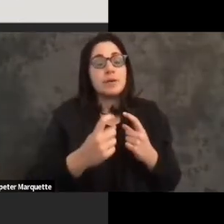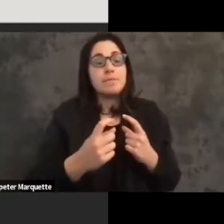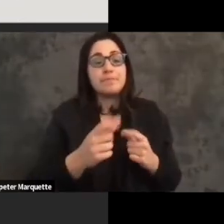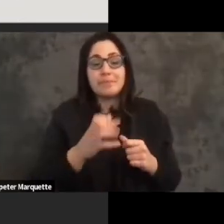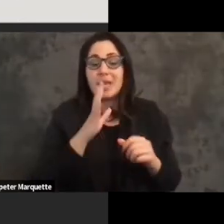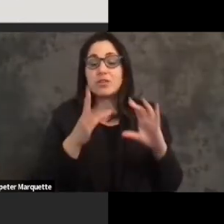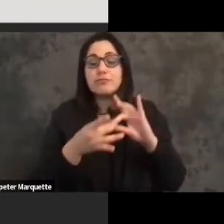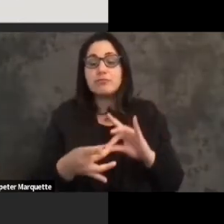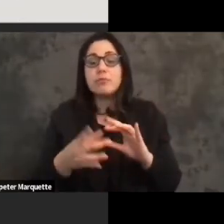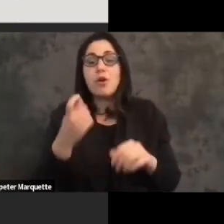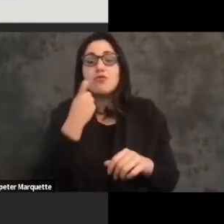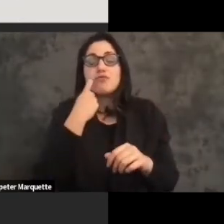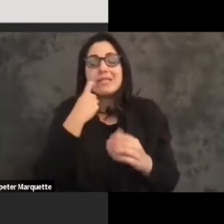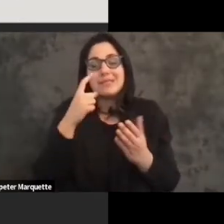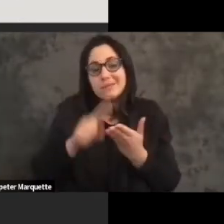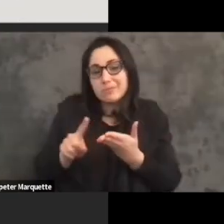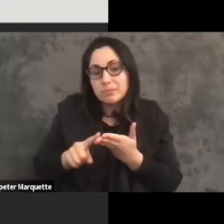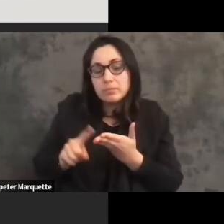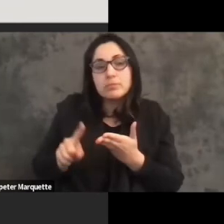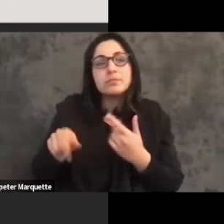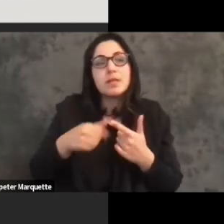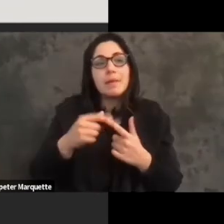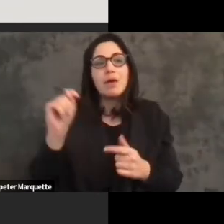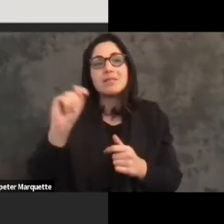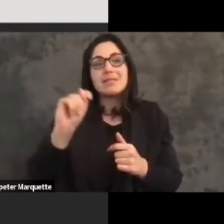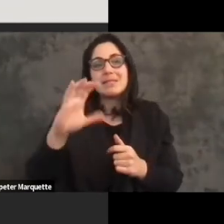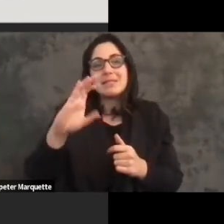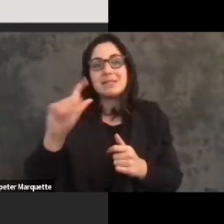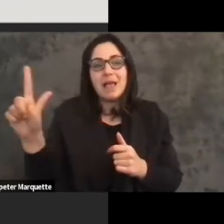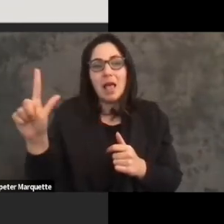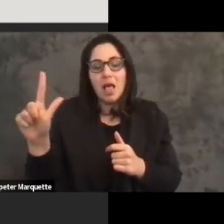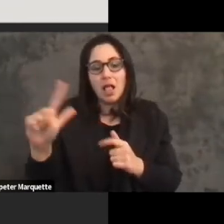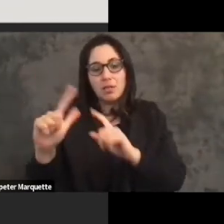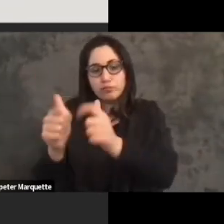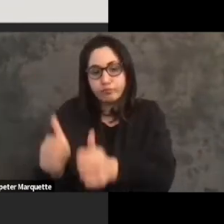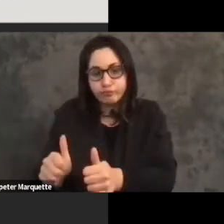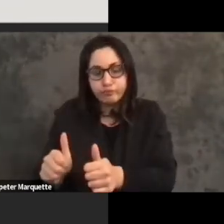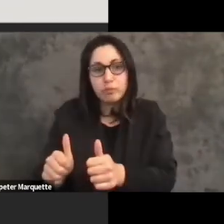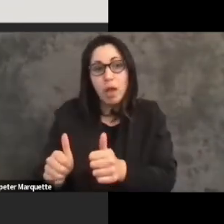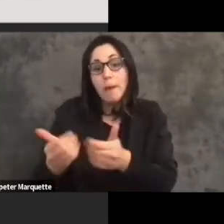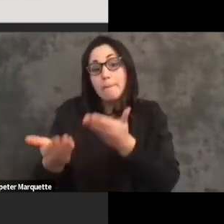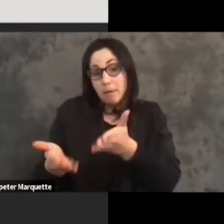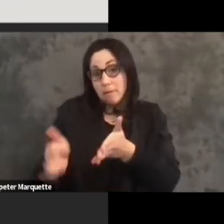that were cited. So I'm going to read them out and then see if there's any left. Question.